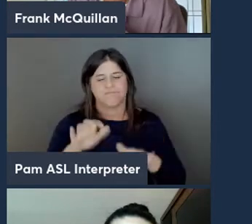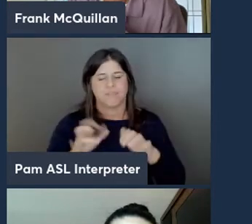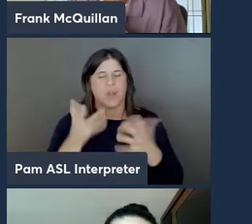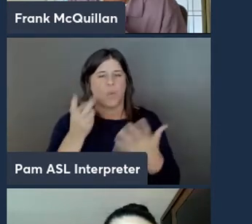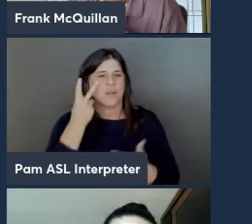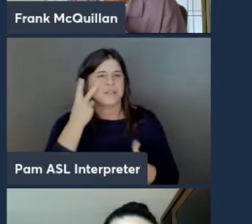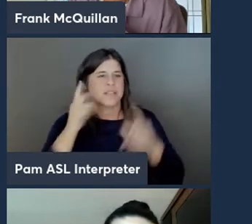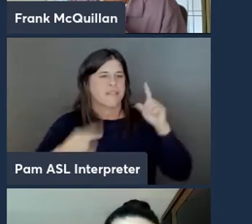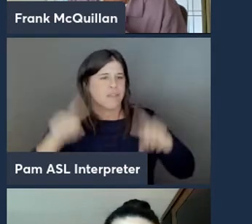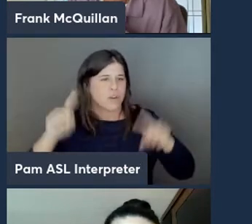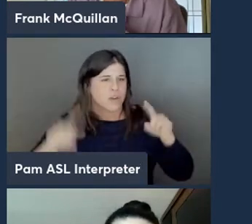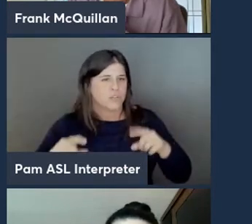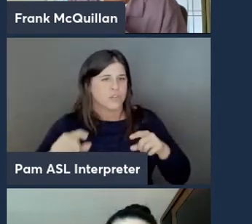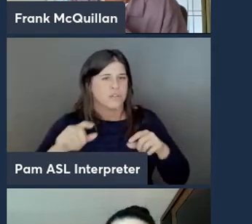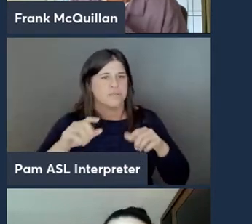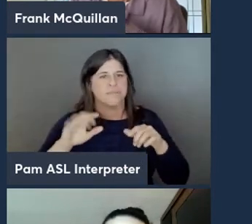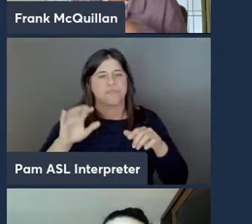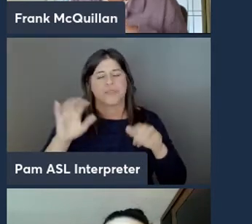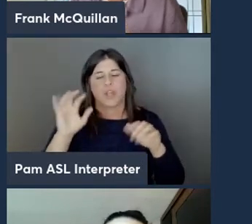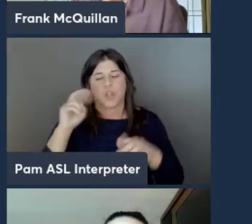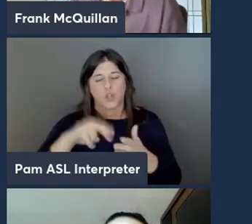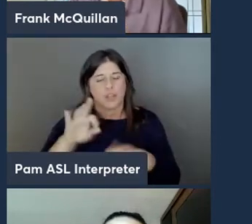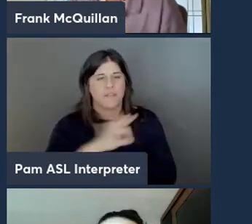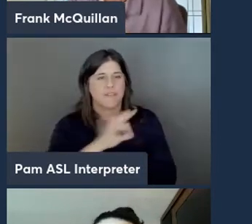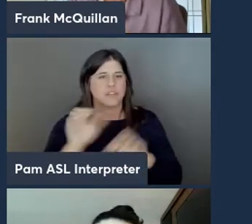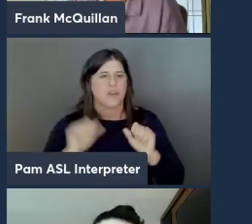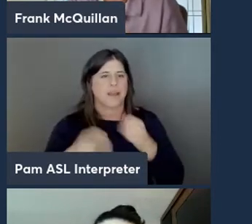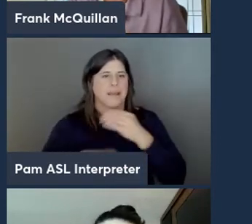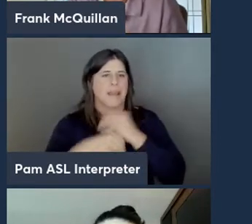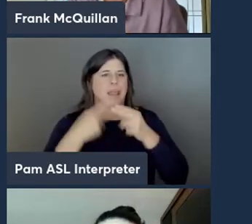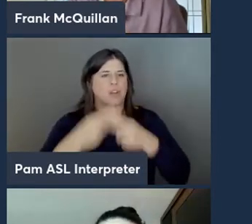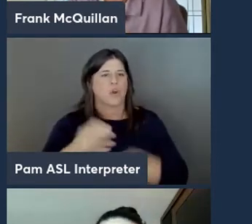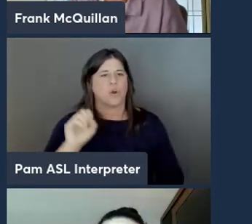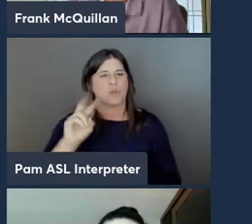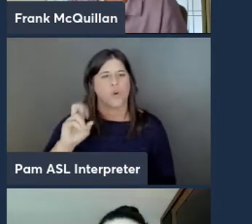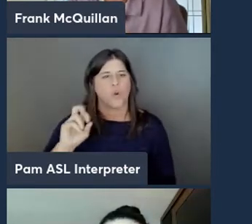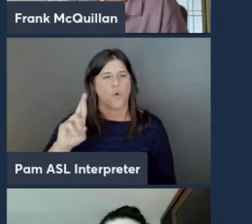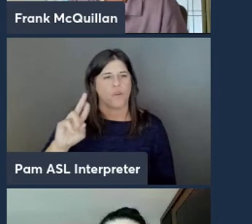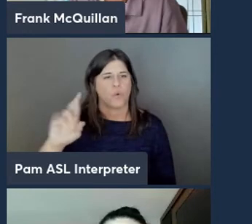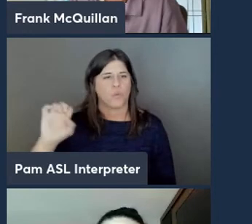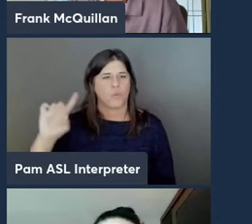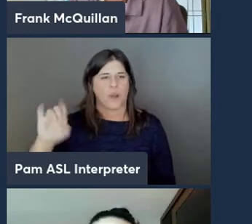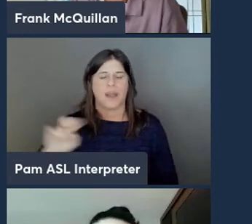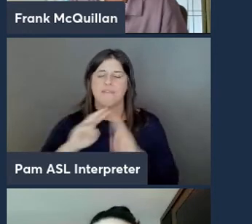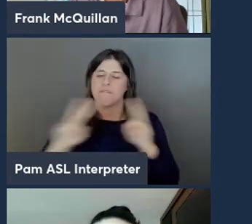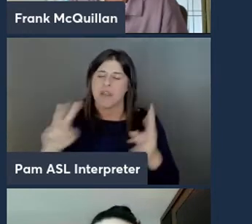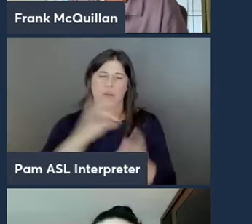So if I go into the feature, I can add what's called an override, and this is really helpful for your developers to put something into production